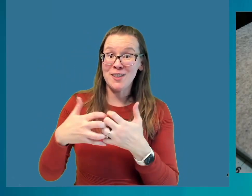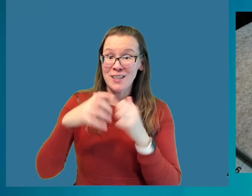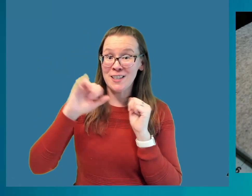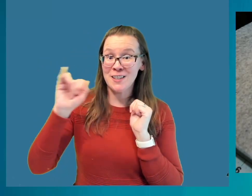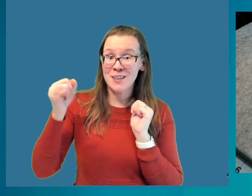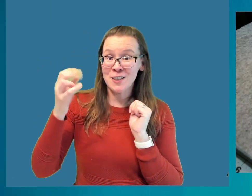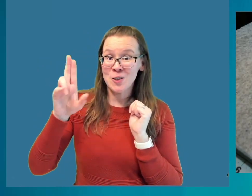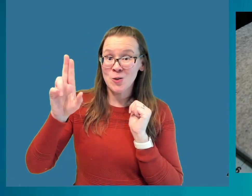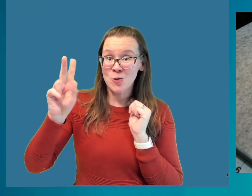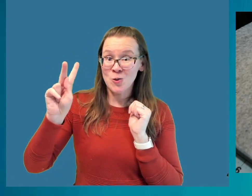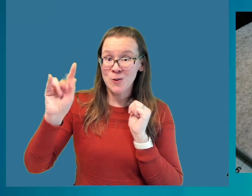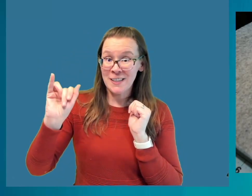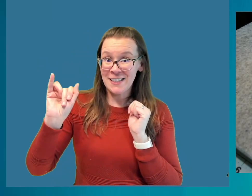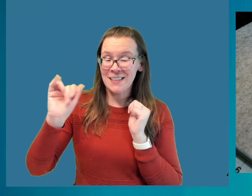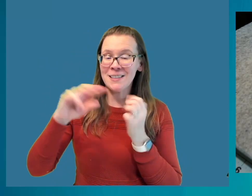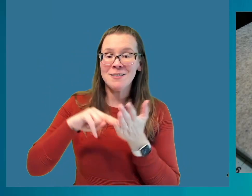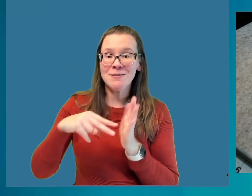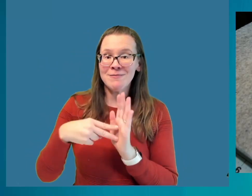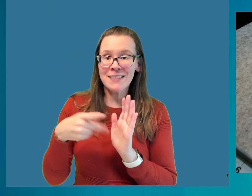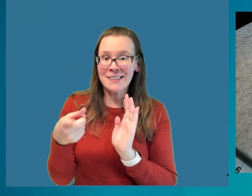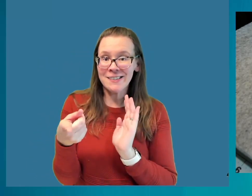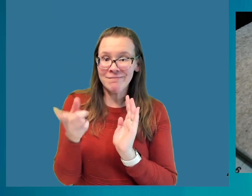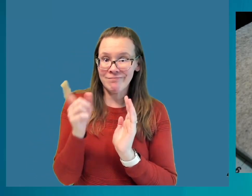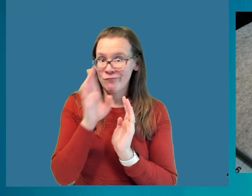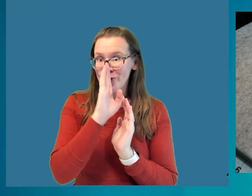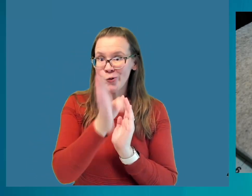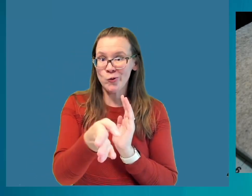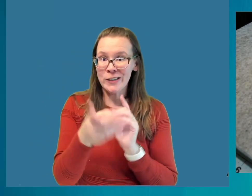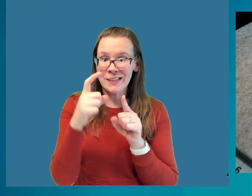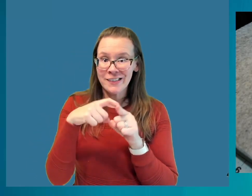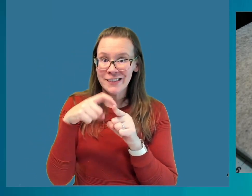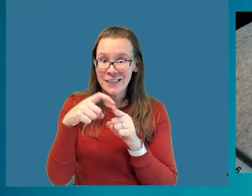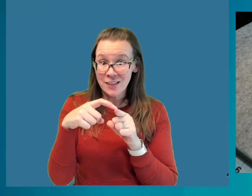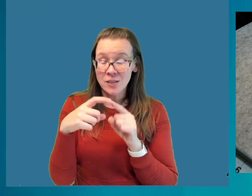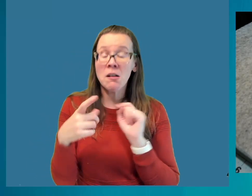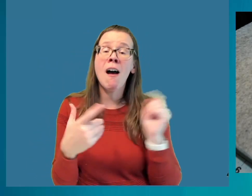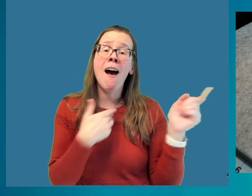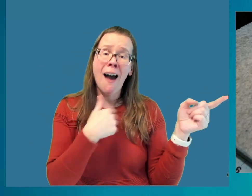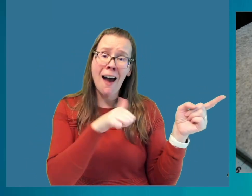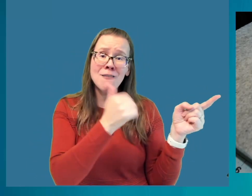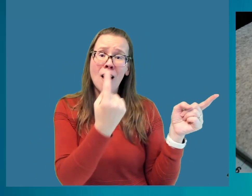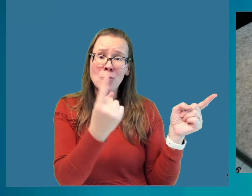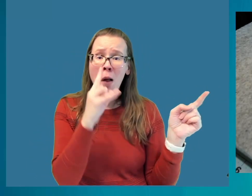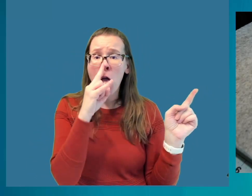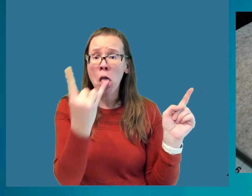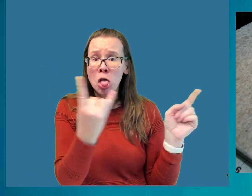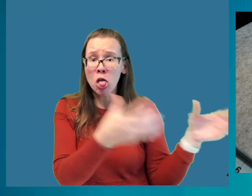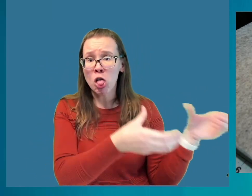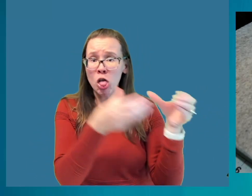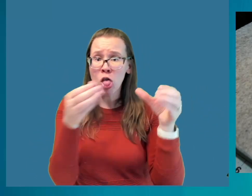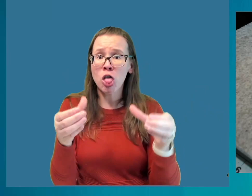to do it my way. A big reason why I do it this way is because my primary machine is a Juki and